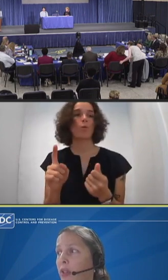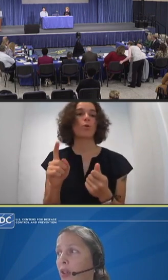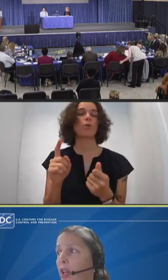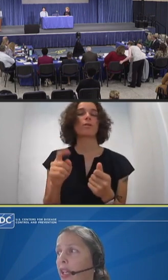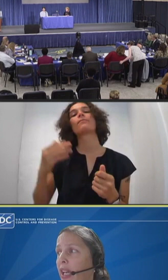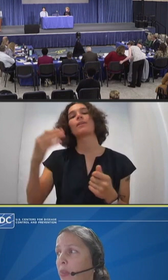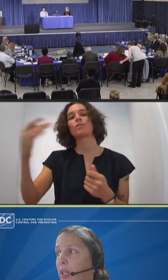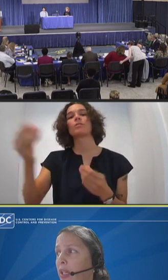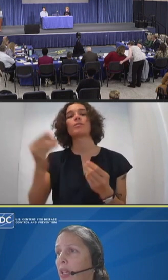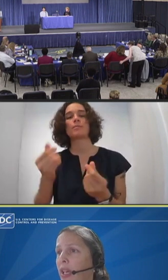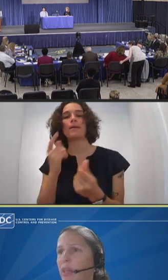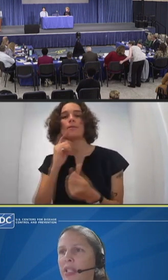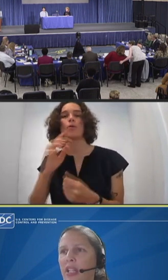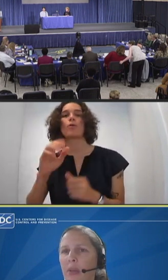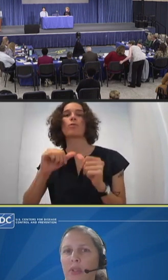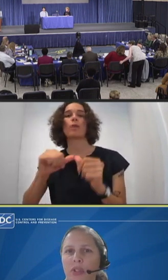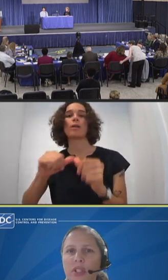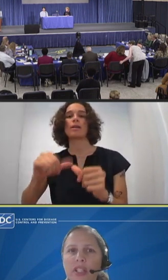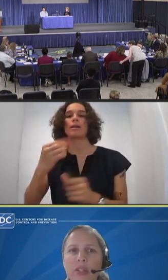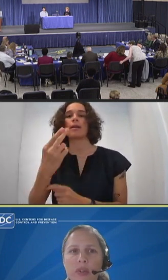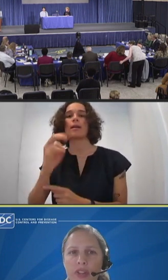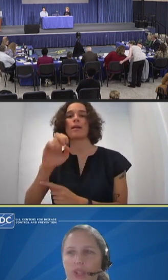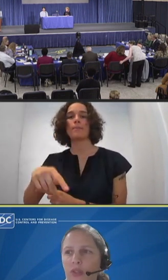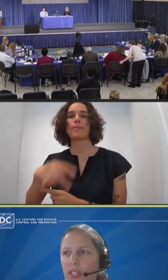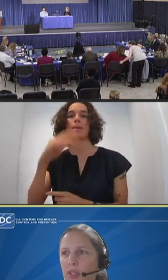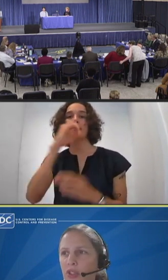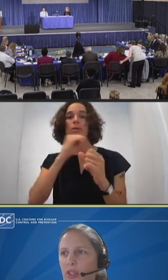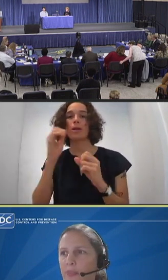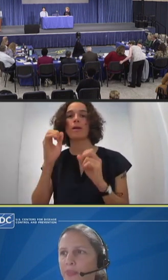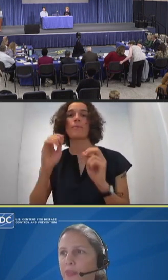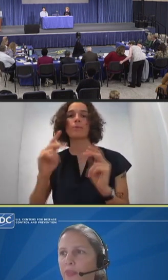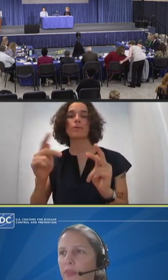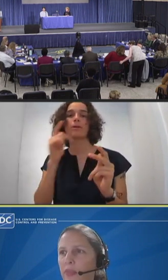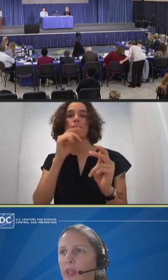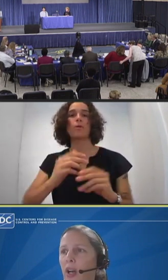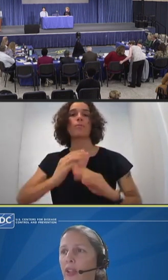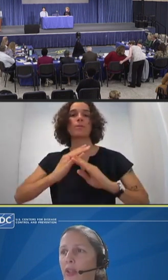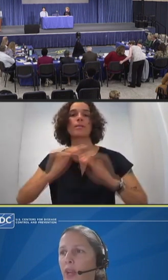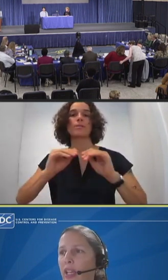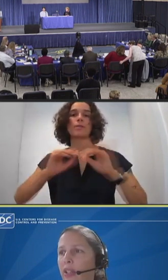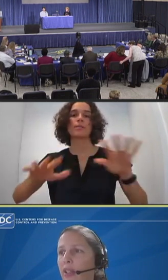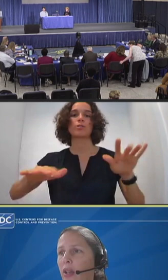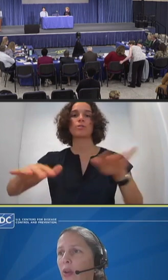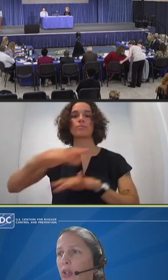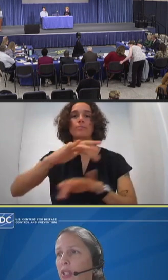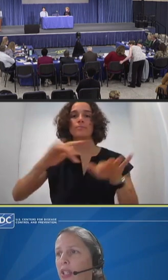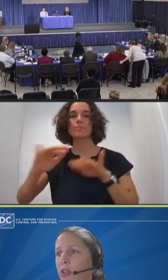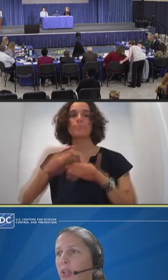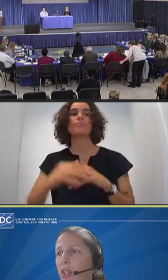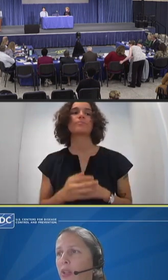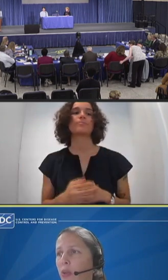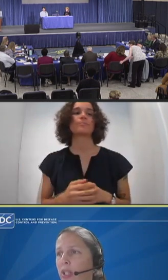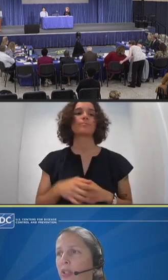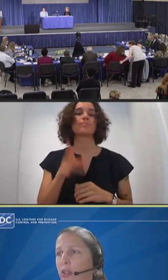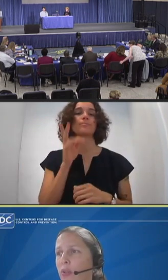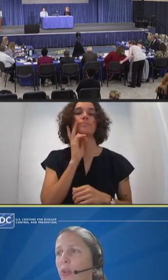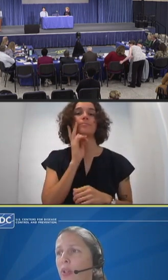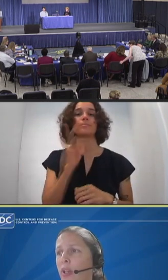chronic hep B and missed opportunities to prevent transmission. On the right, what you see in 2022,